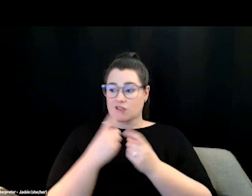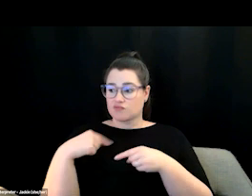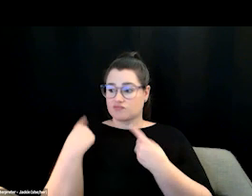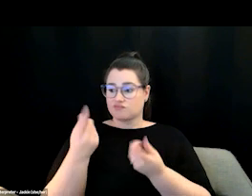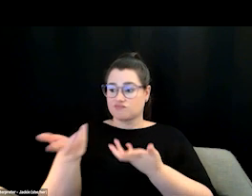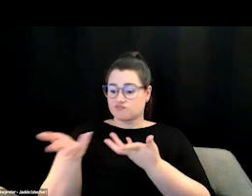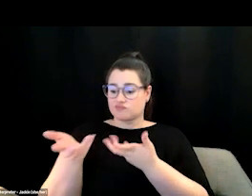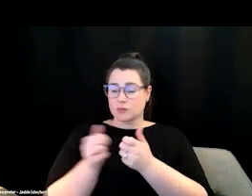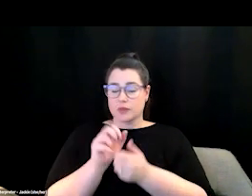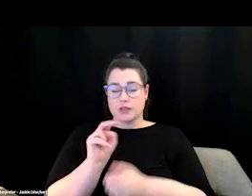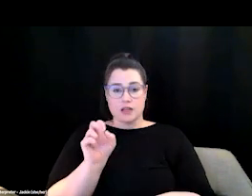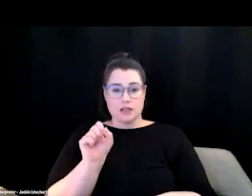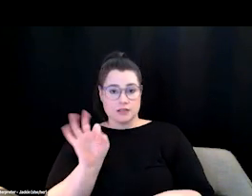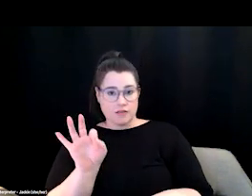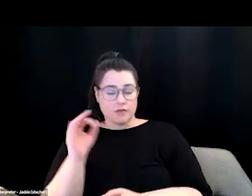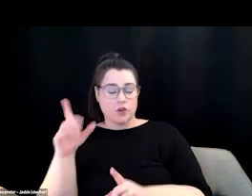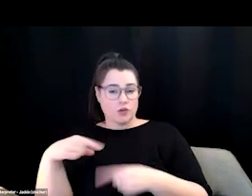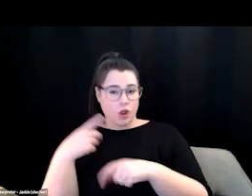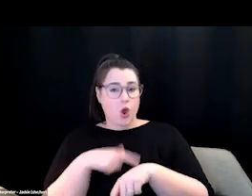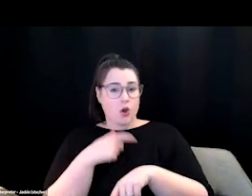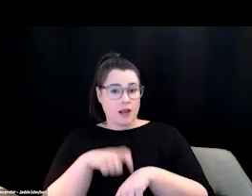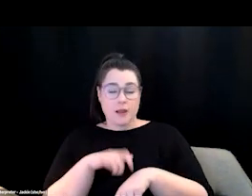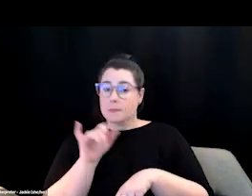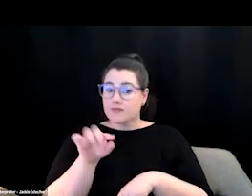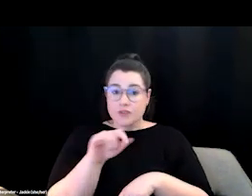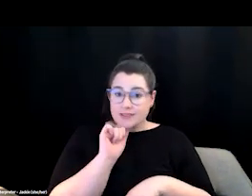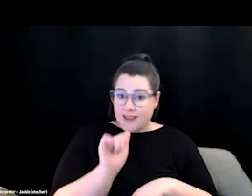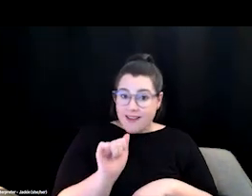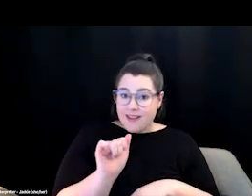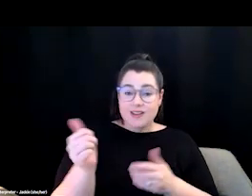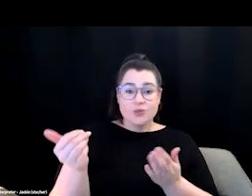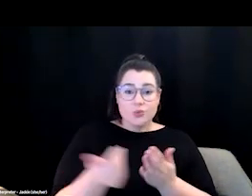But if you're not, and you're not applying to CAREER, or maybe this doesn't apply to you,